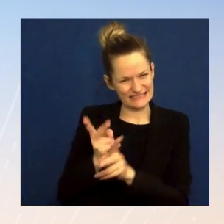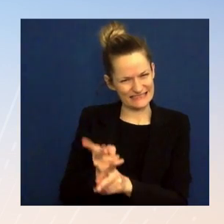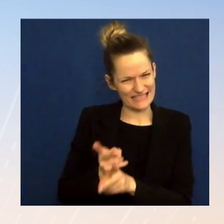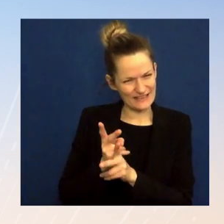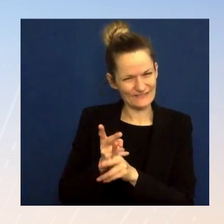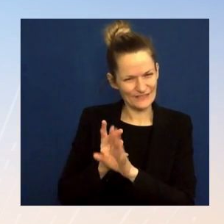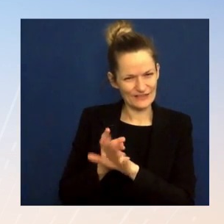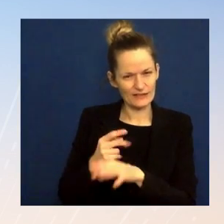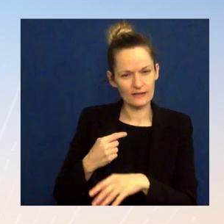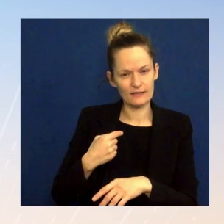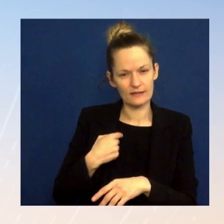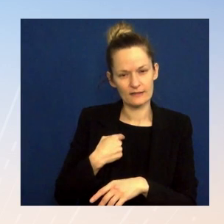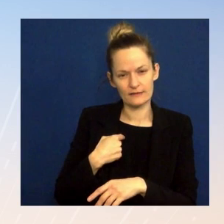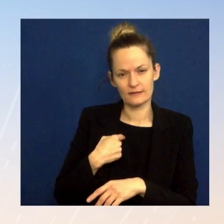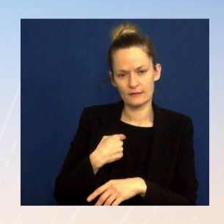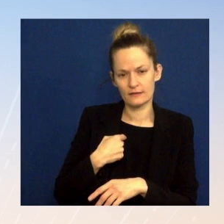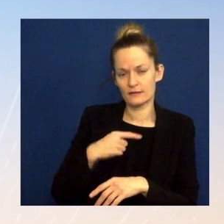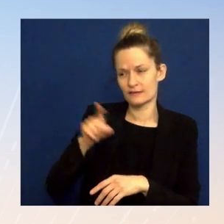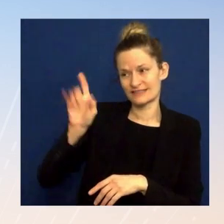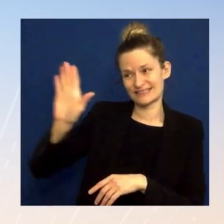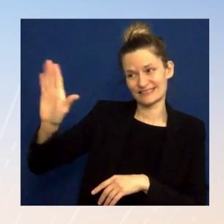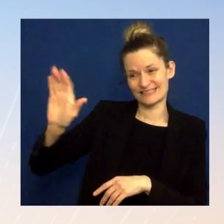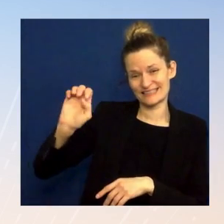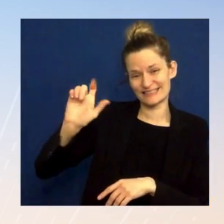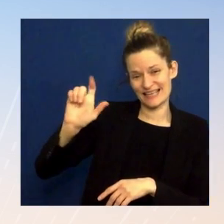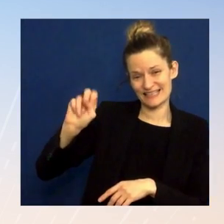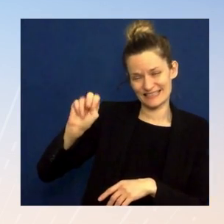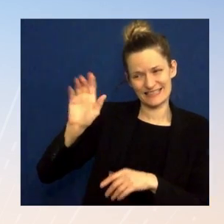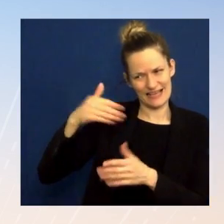I will only say that Secretary Yellen went into that